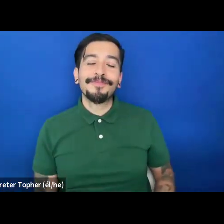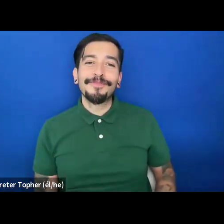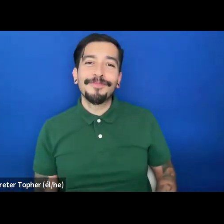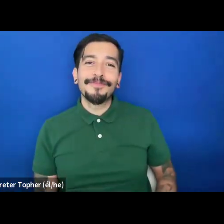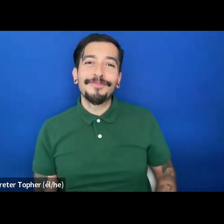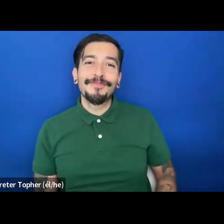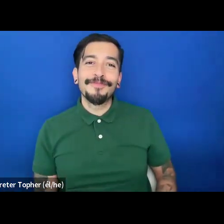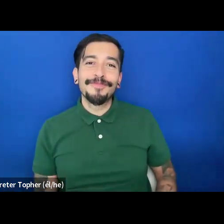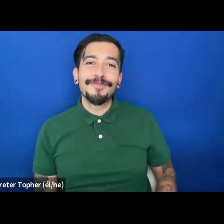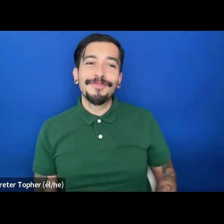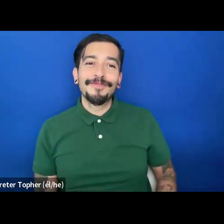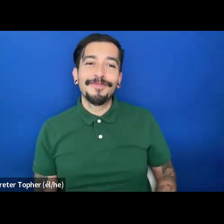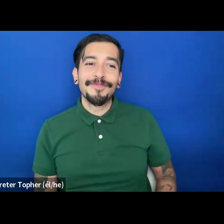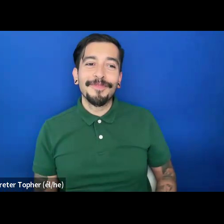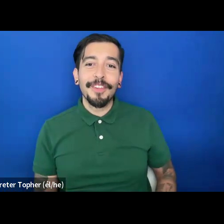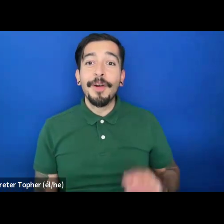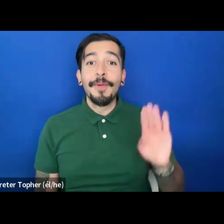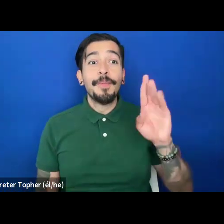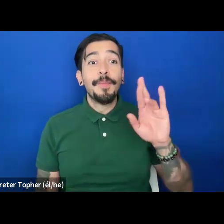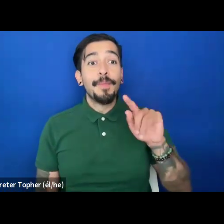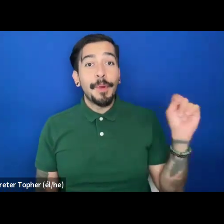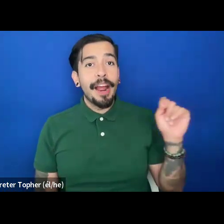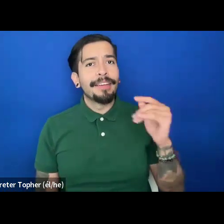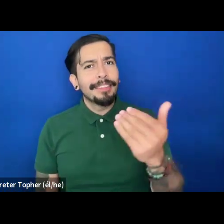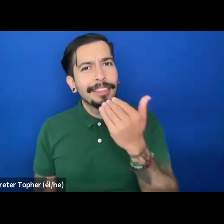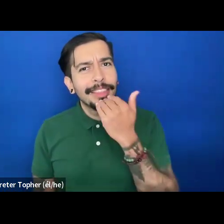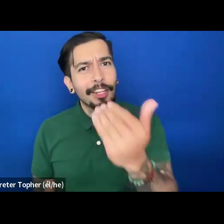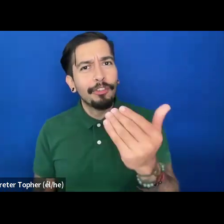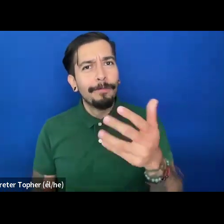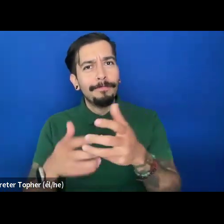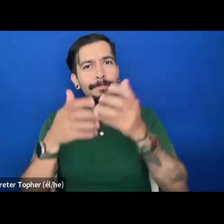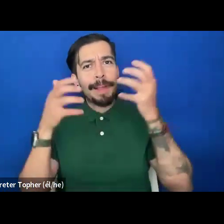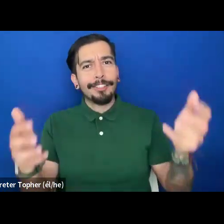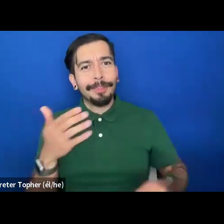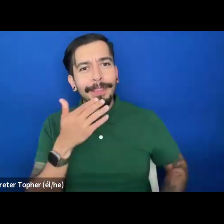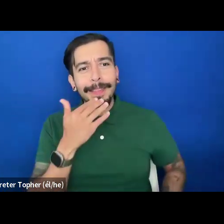[BRITTANIE HERNANDEZ-WILSON] Thank you so much, María. Uh, I wish we had time to dive into